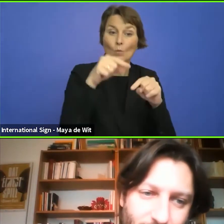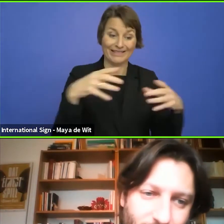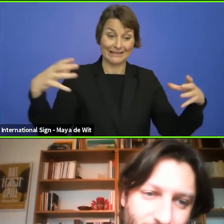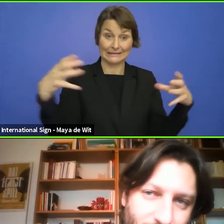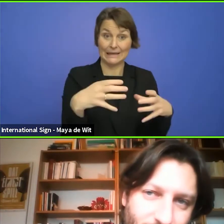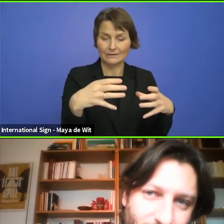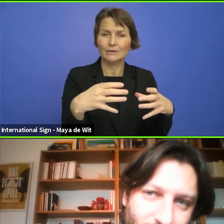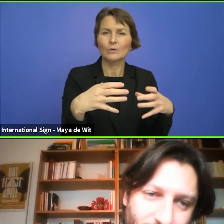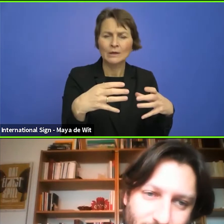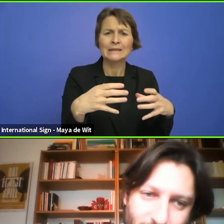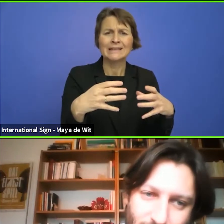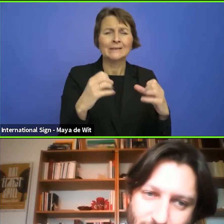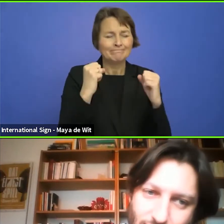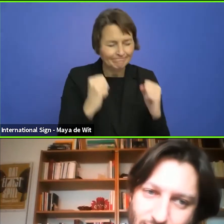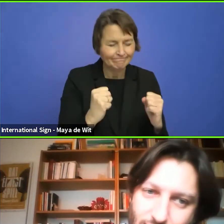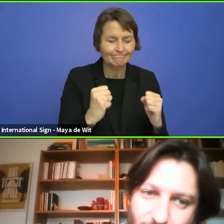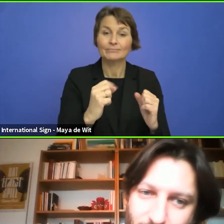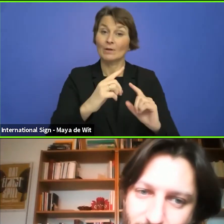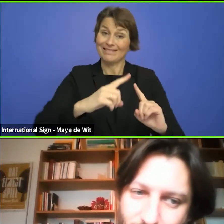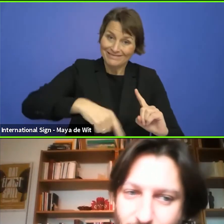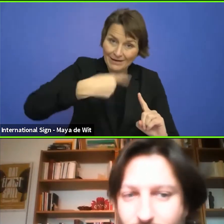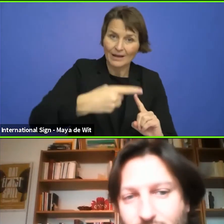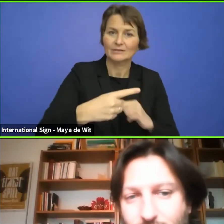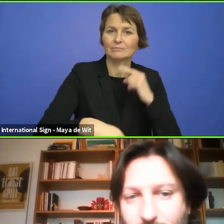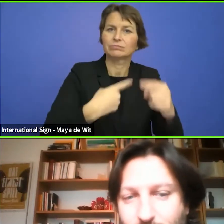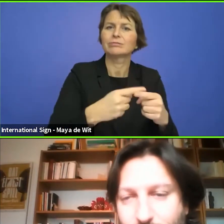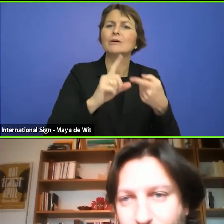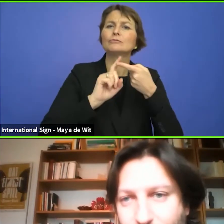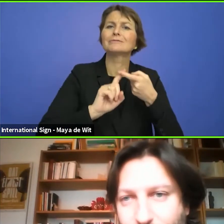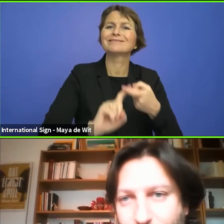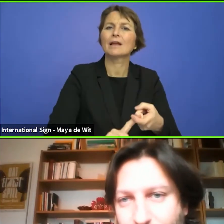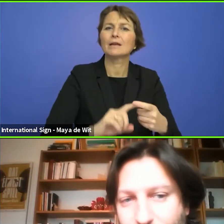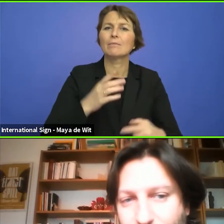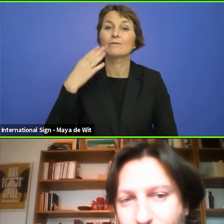have a sustainable future.The commission launched two weeks ago the European Theatre Initiative,